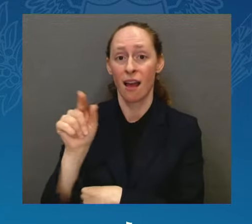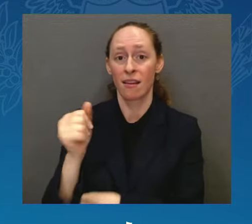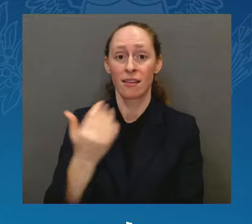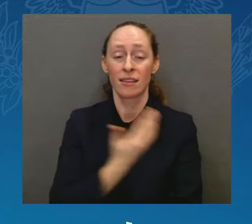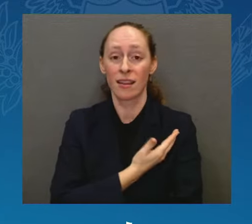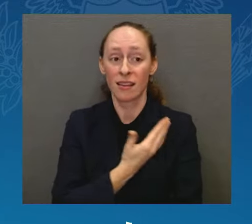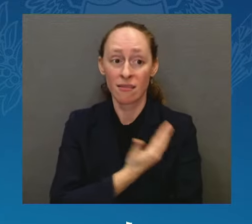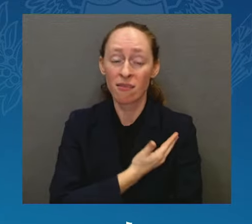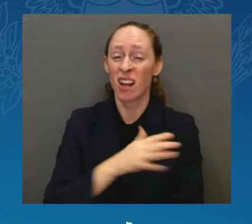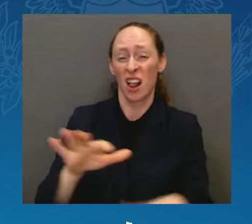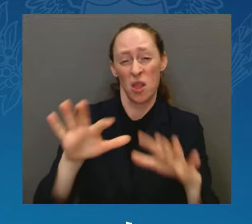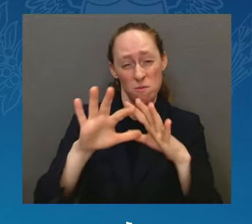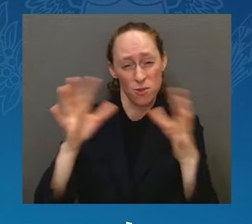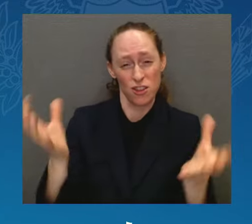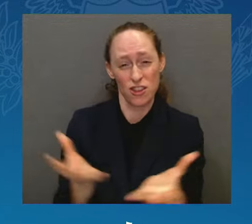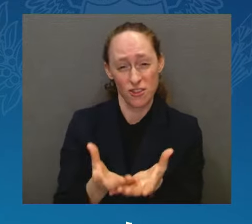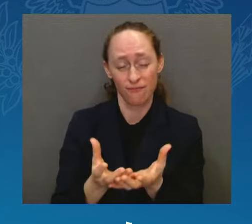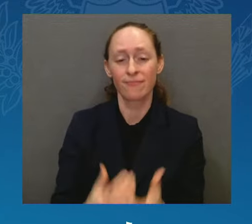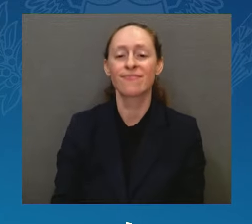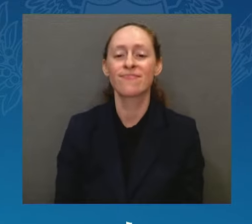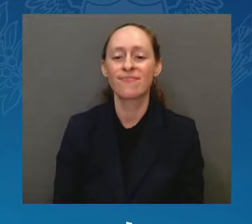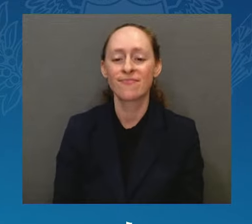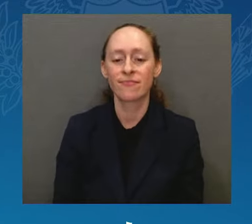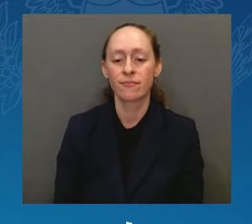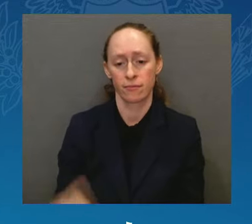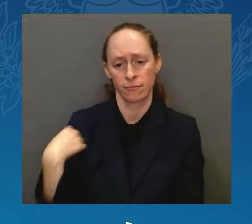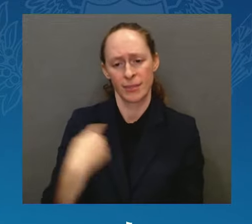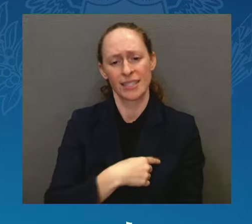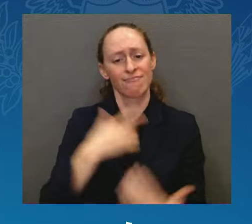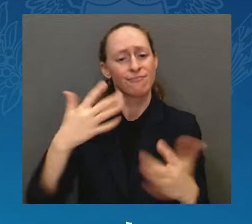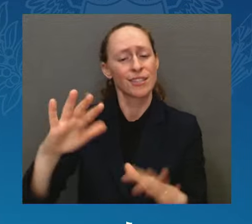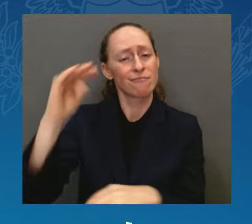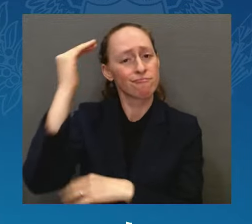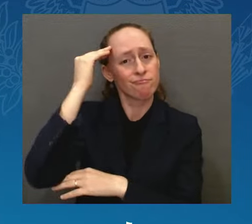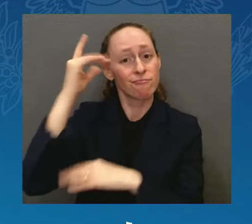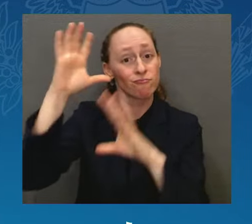As you know, President Joe Biden was in Israel today and is now on his way home.